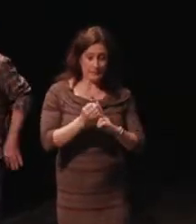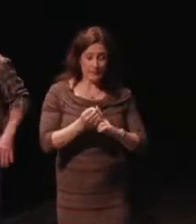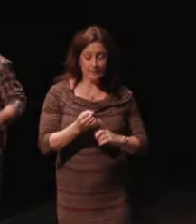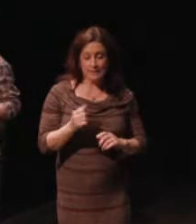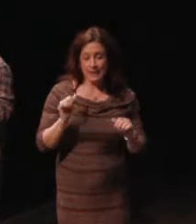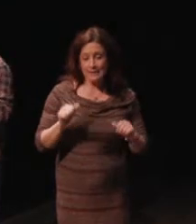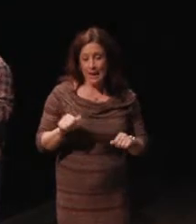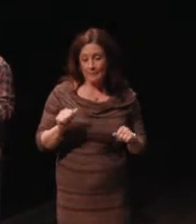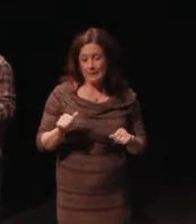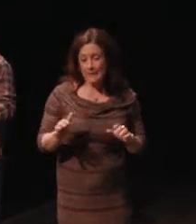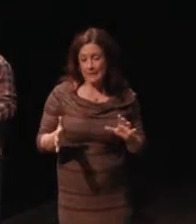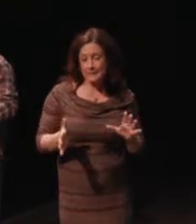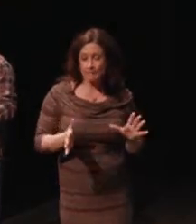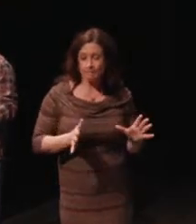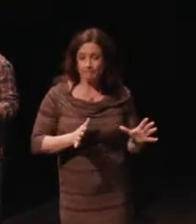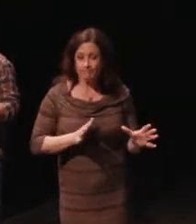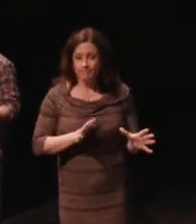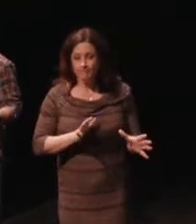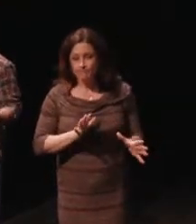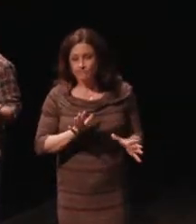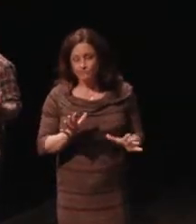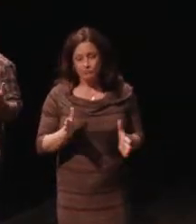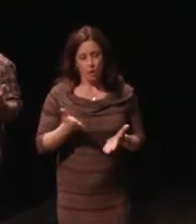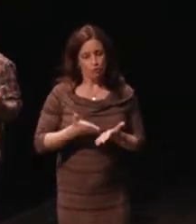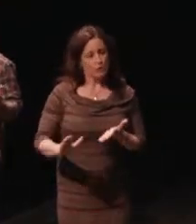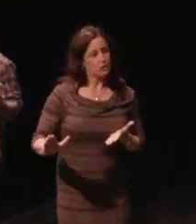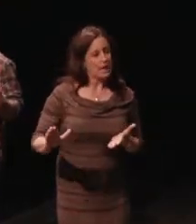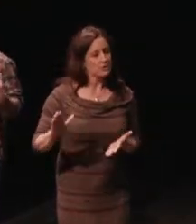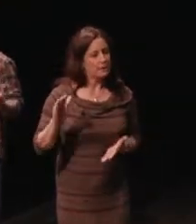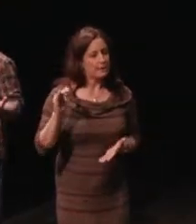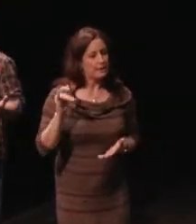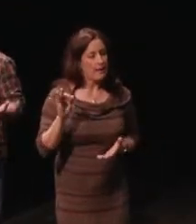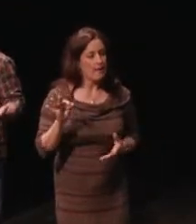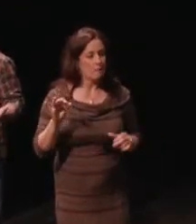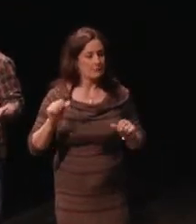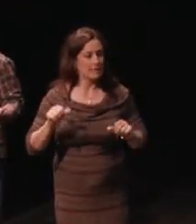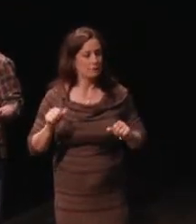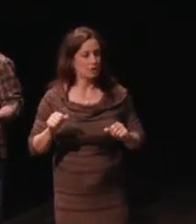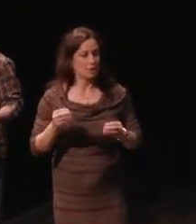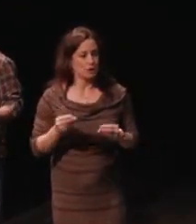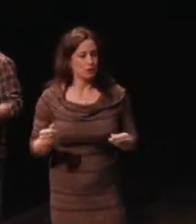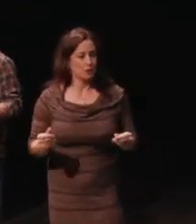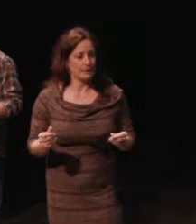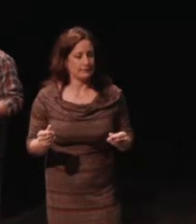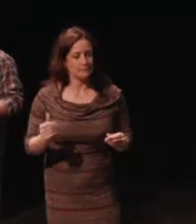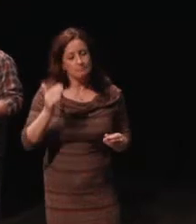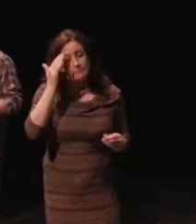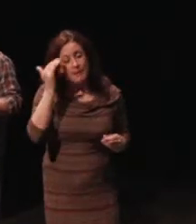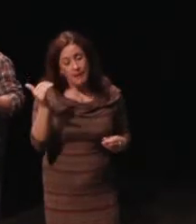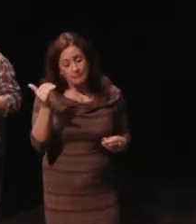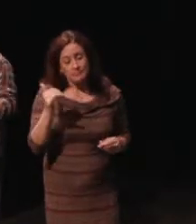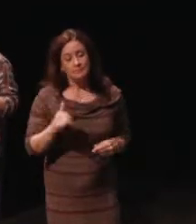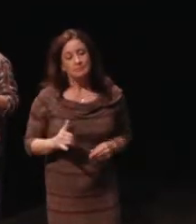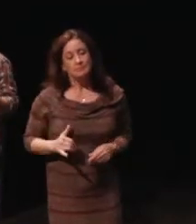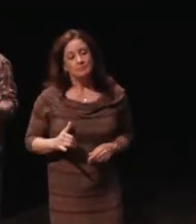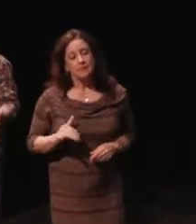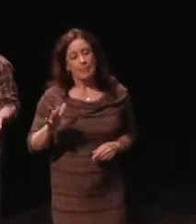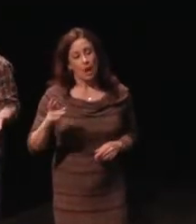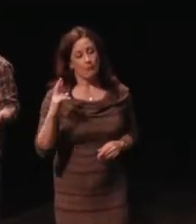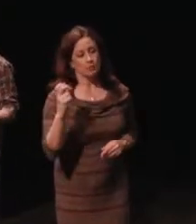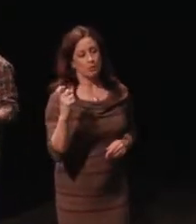there can be some rejection of potential solutions because they're prescribing design or they're